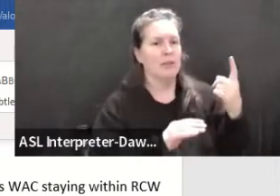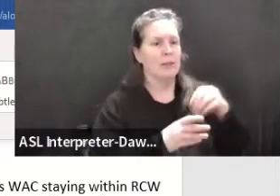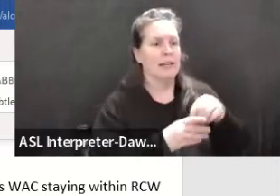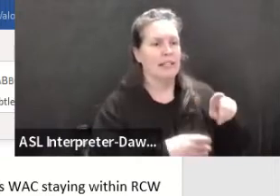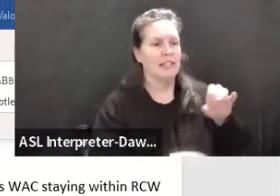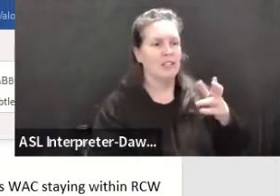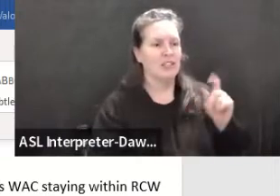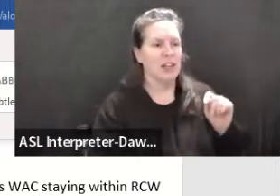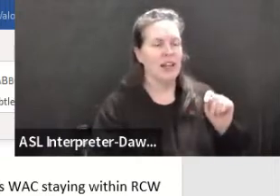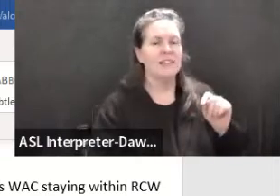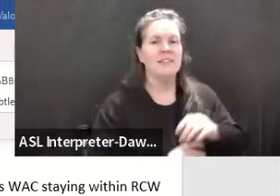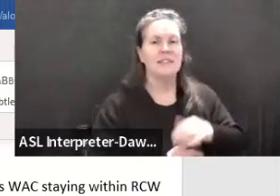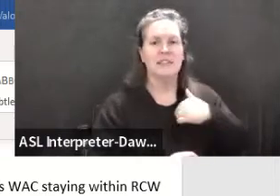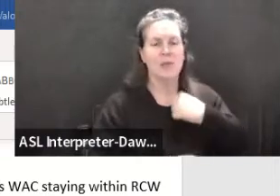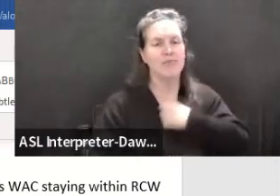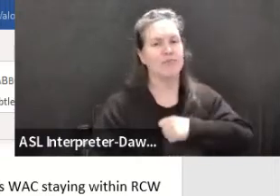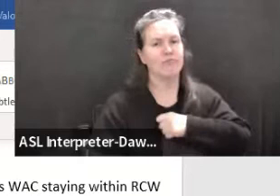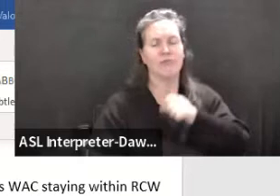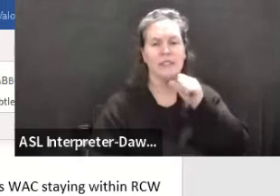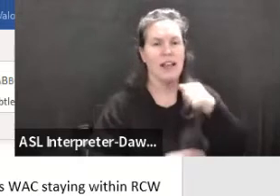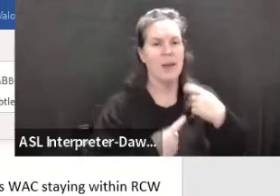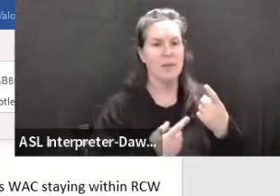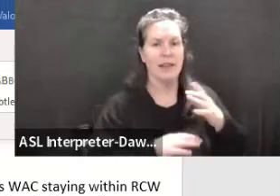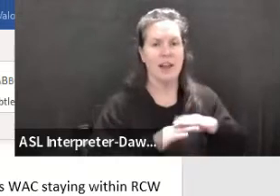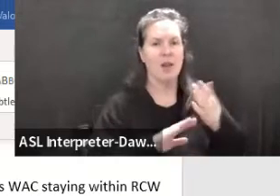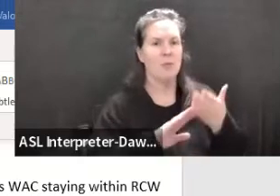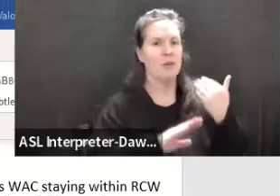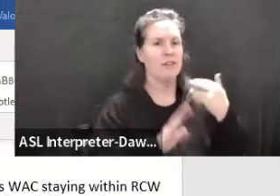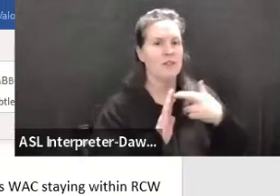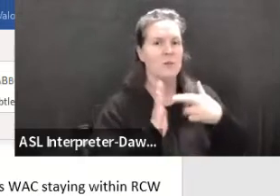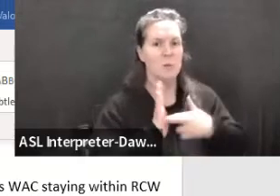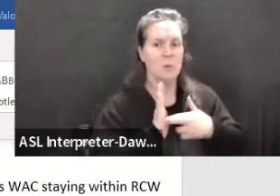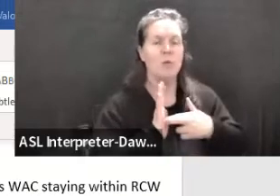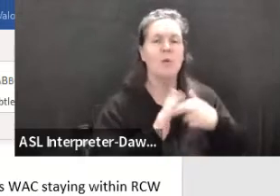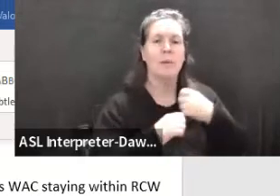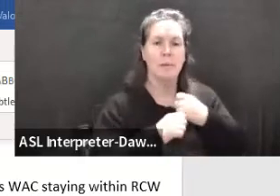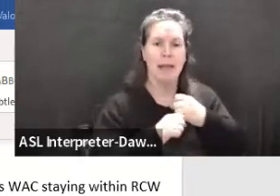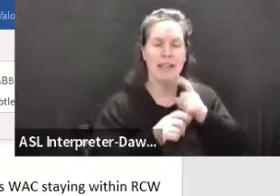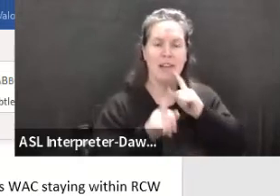I apologize that I've not been on previous rule making conversations on this subject,